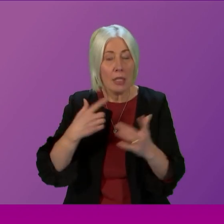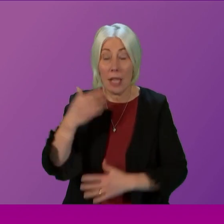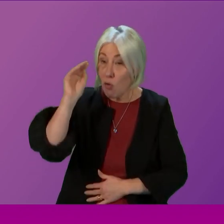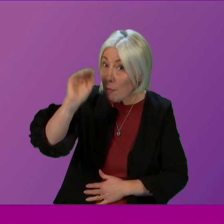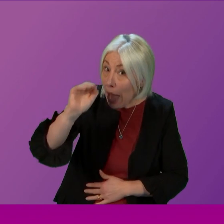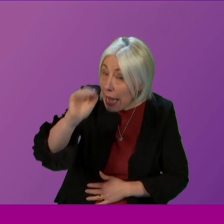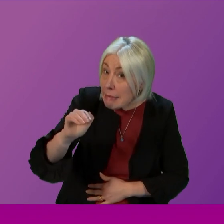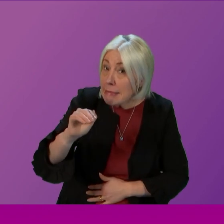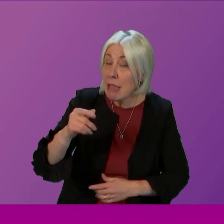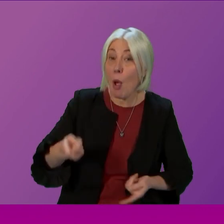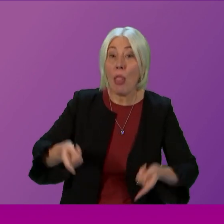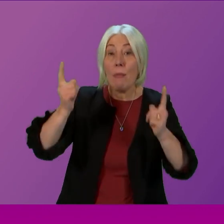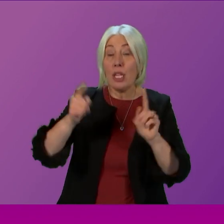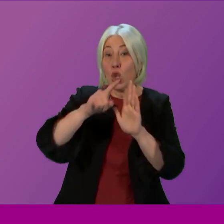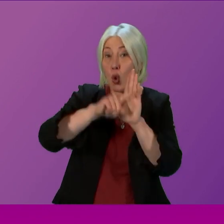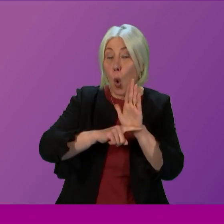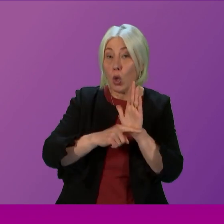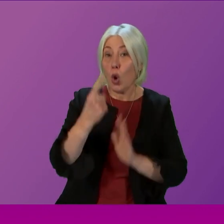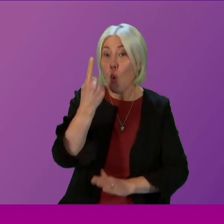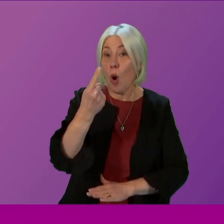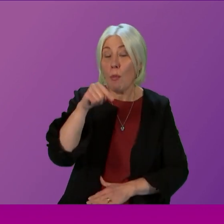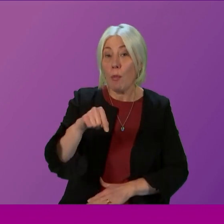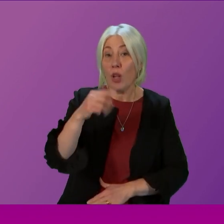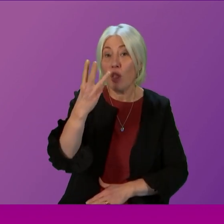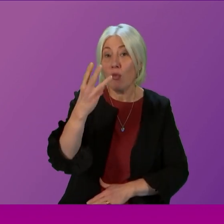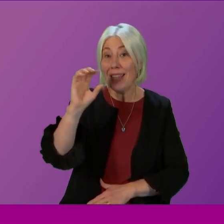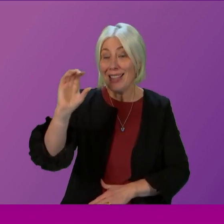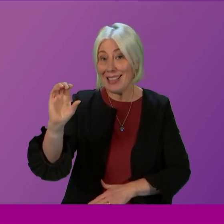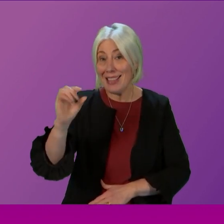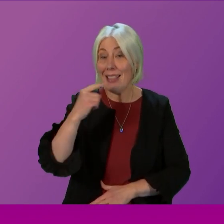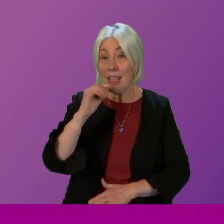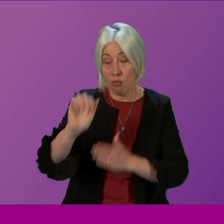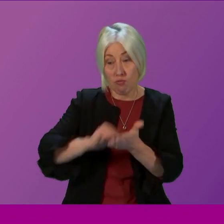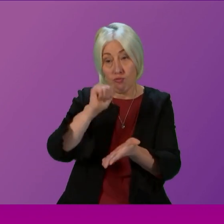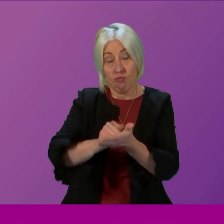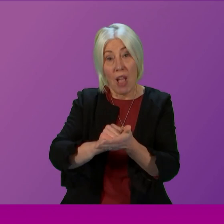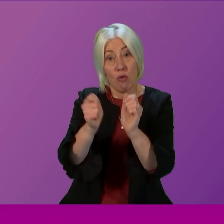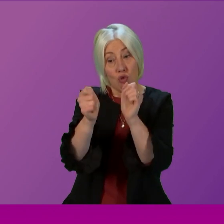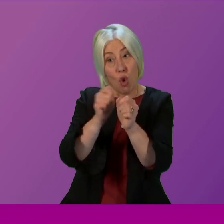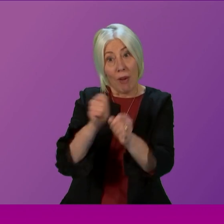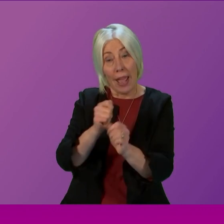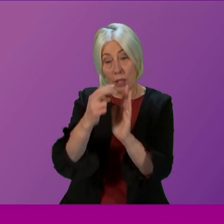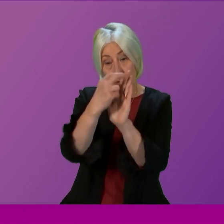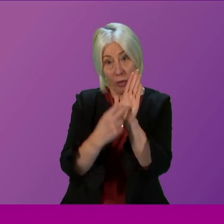the ministerial code requires the correcting of the record. I stated—